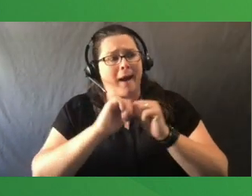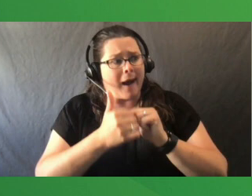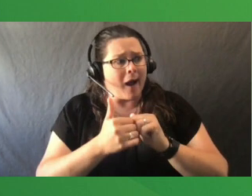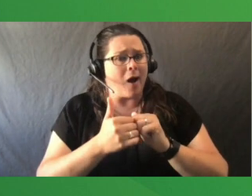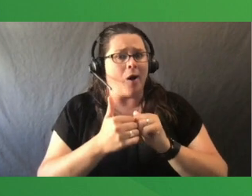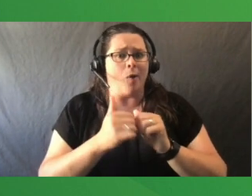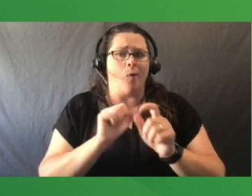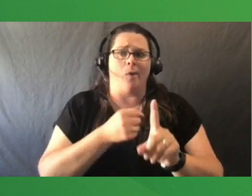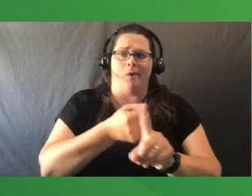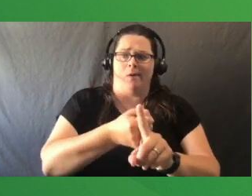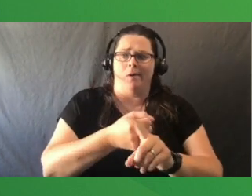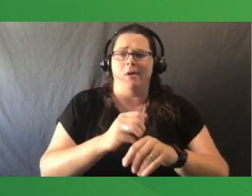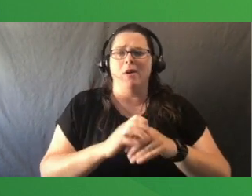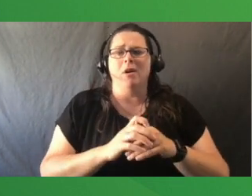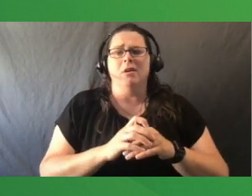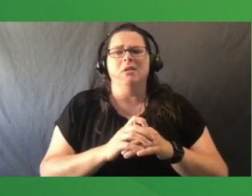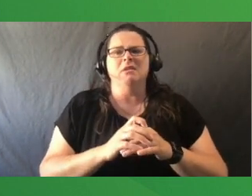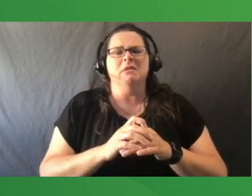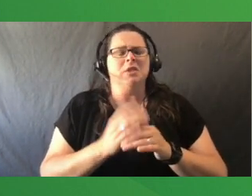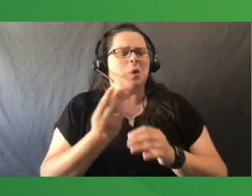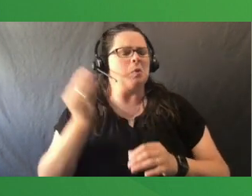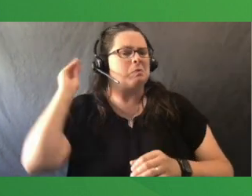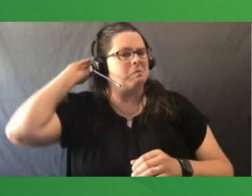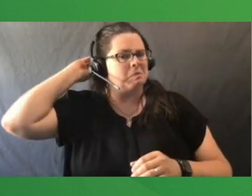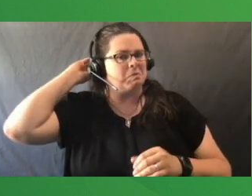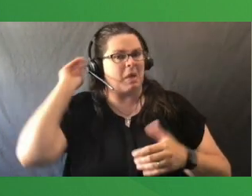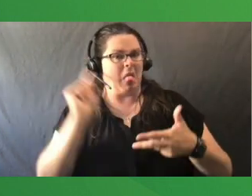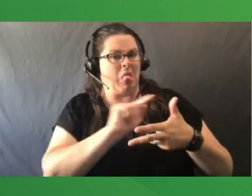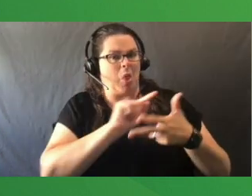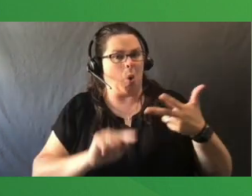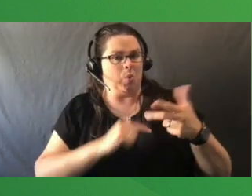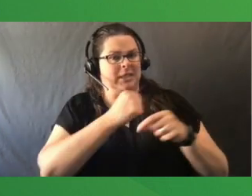just kind of keep those stats in mind as our why and our purpose.